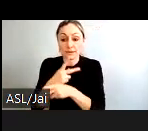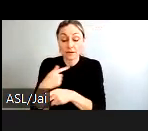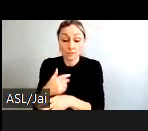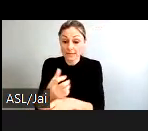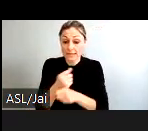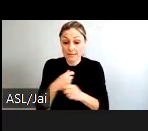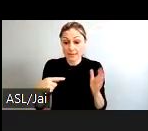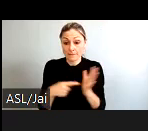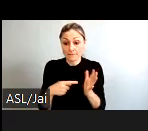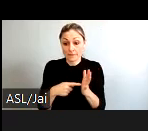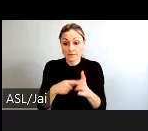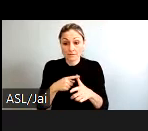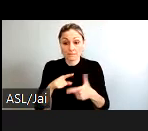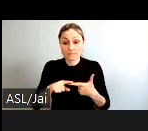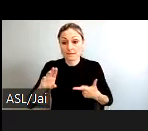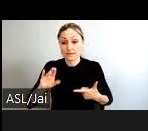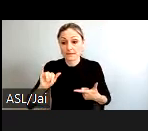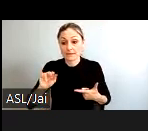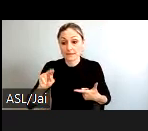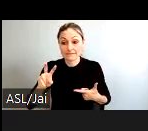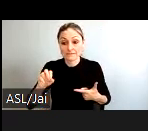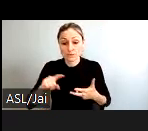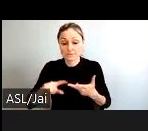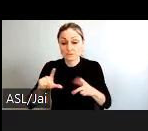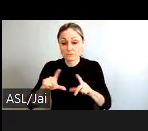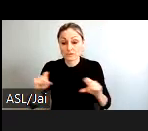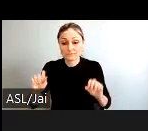invoice or receipt, per policy, we are covered by audit standards.